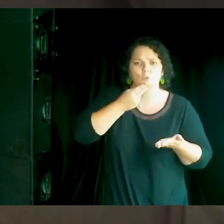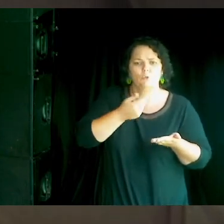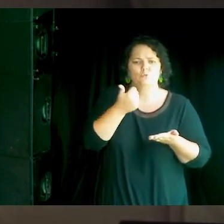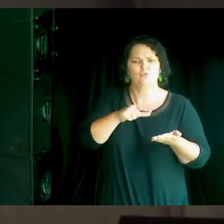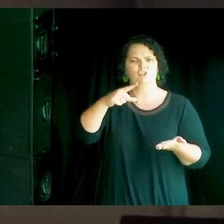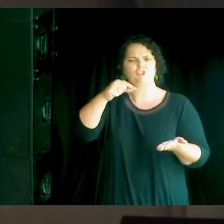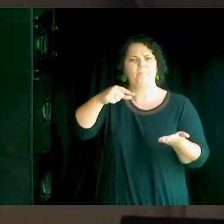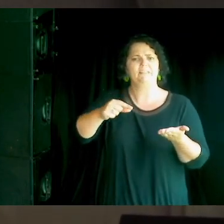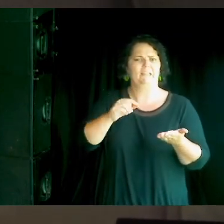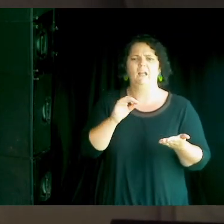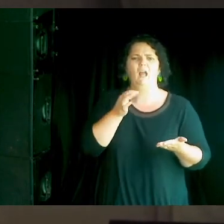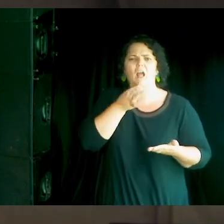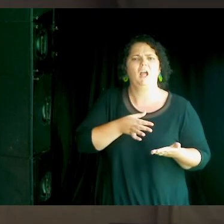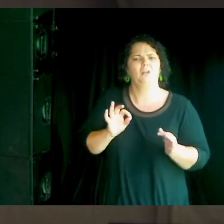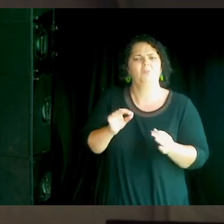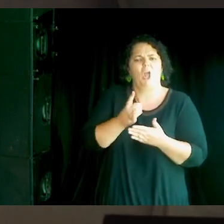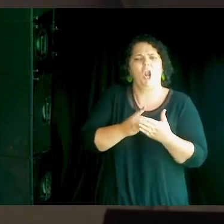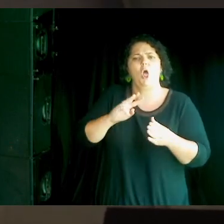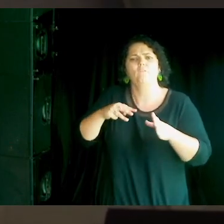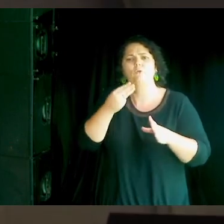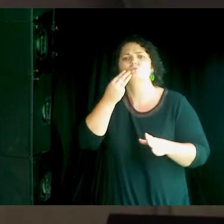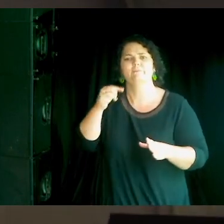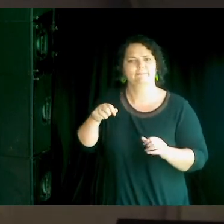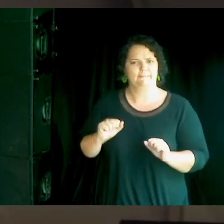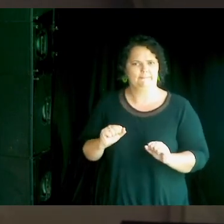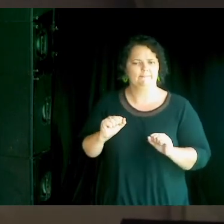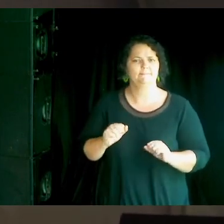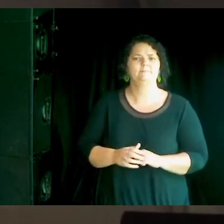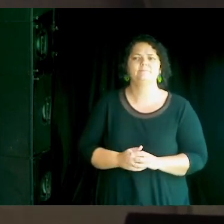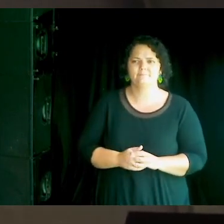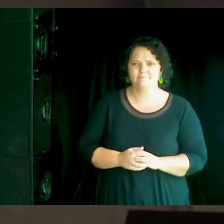you all used I like to use them as well in Thailand yeah yeah yeah we do too uh but here